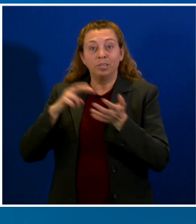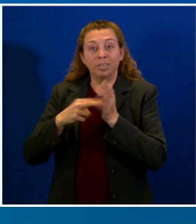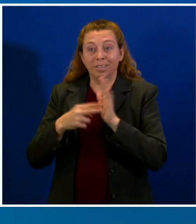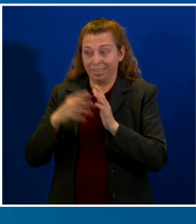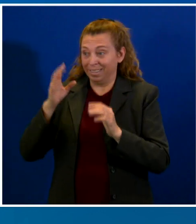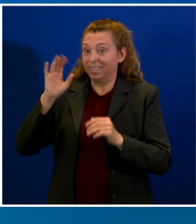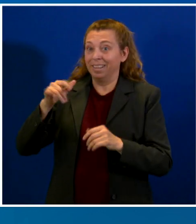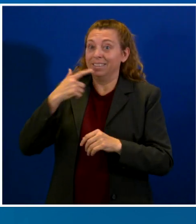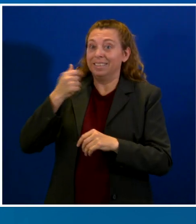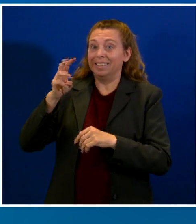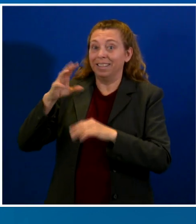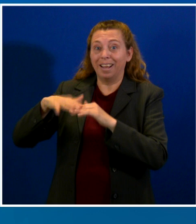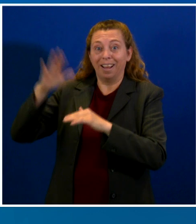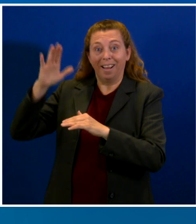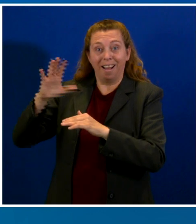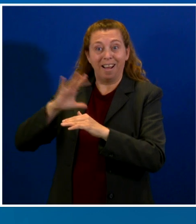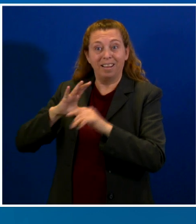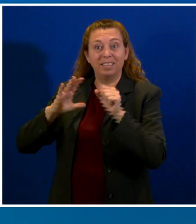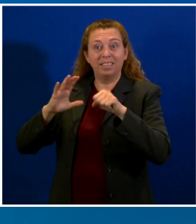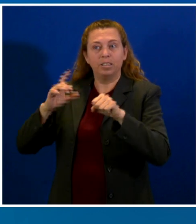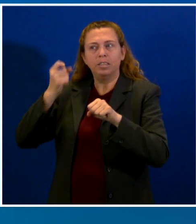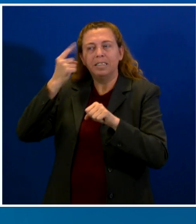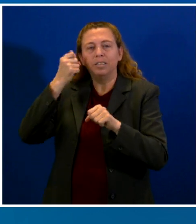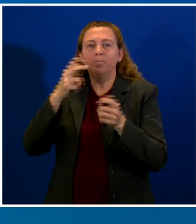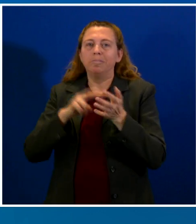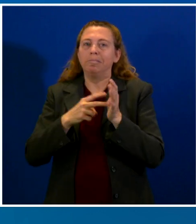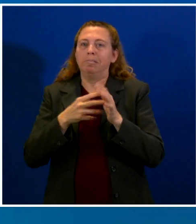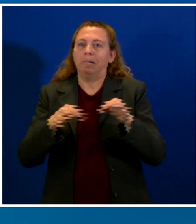important to stay patient while our local health officials and